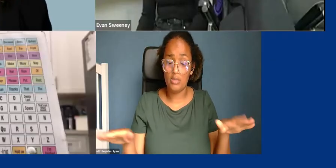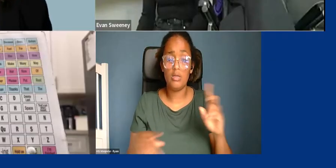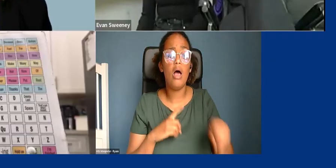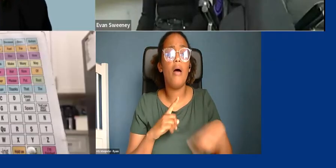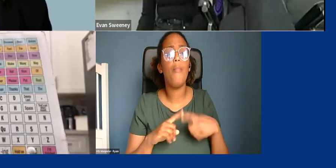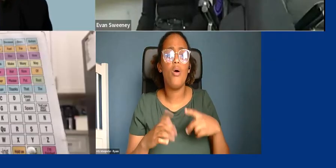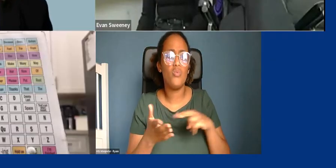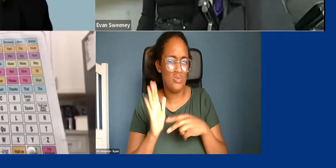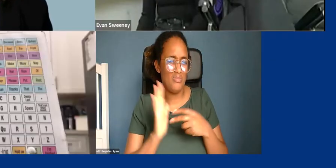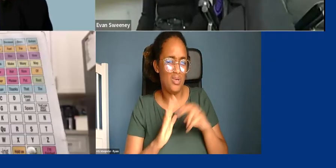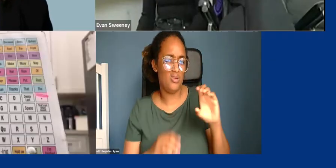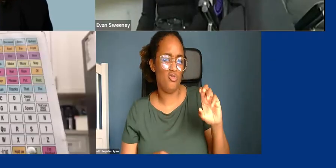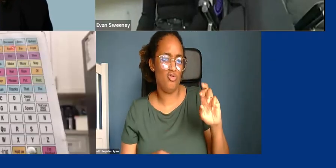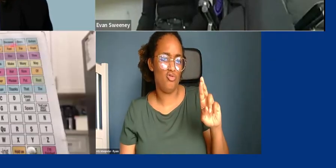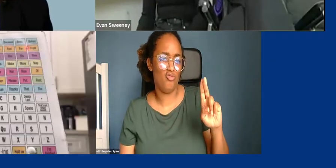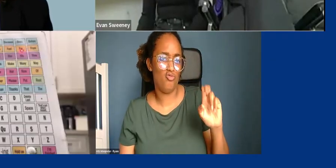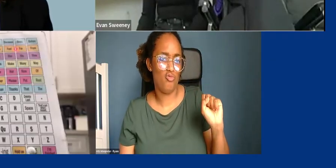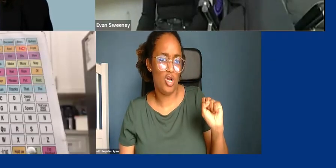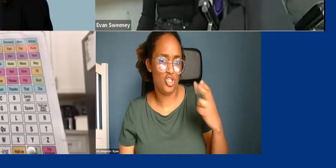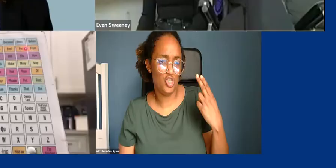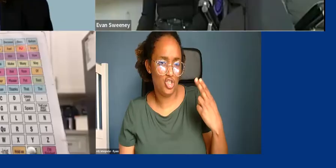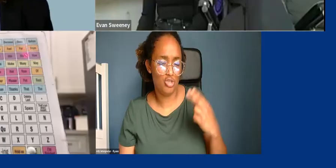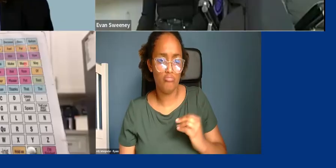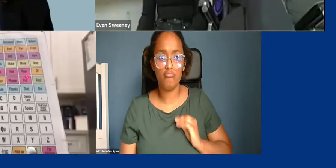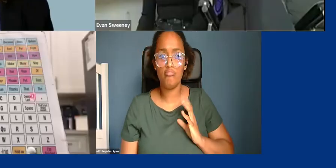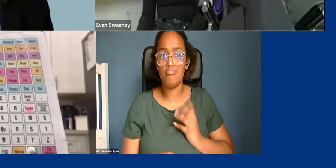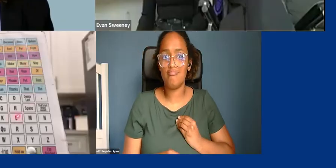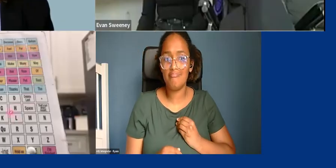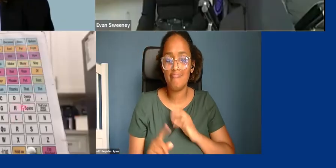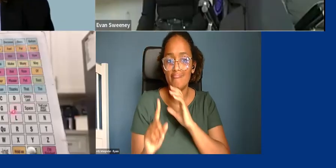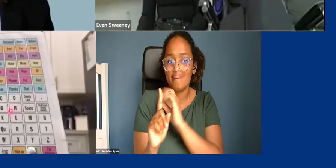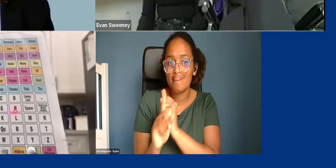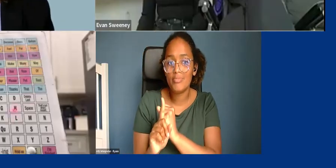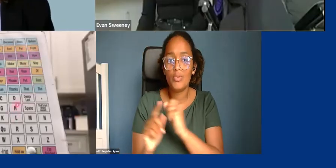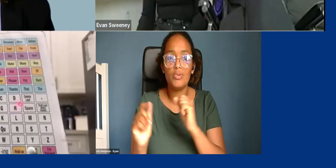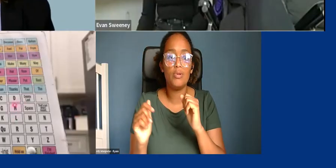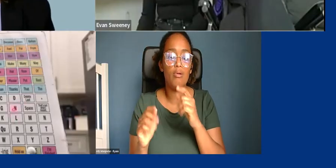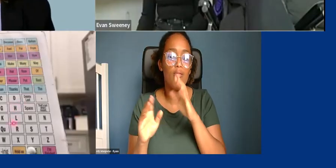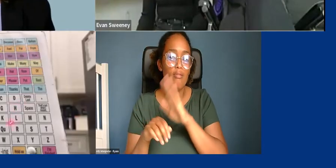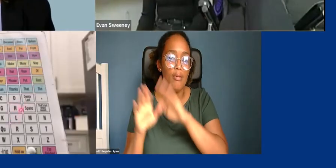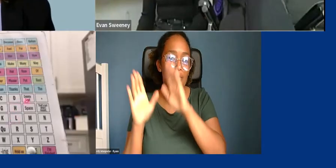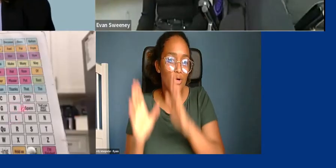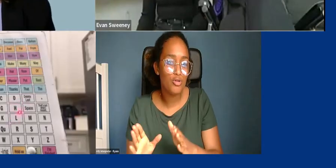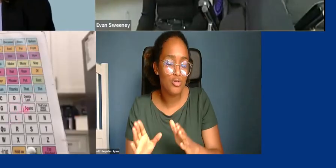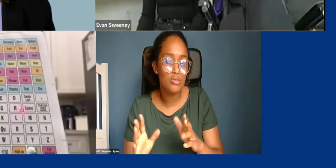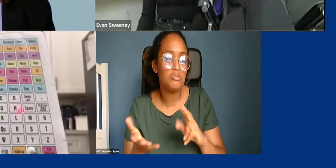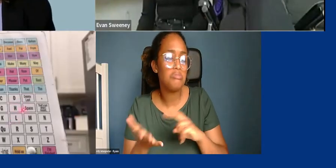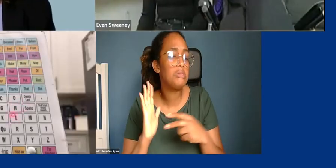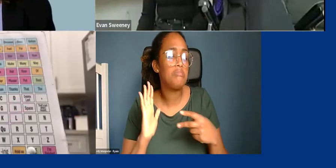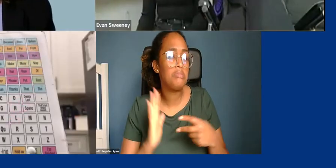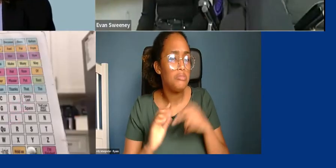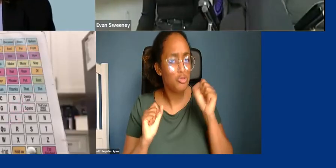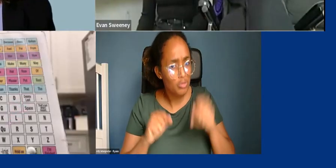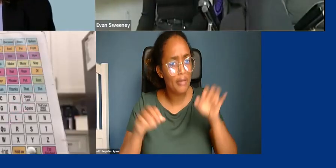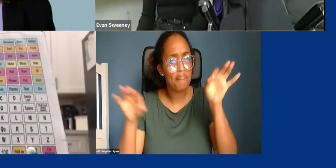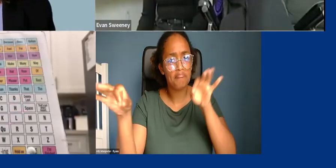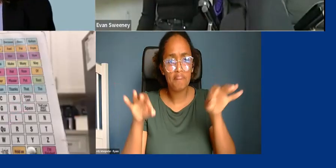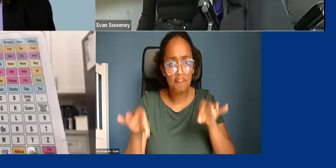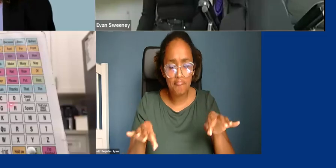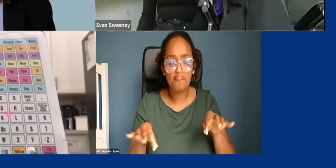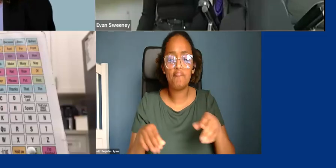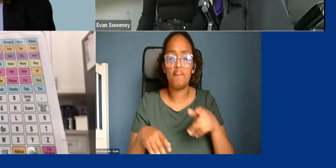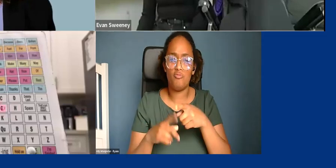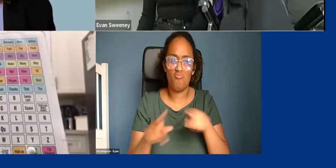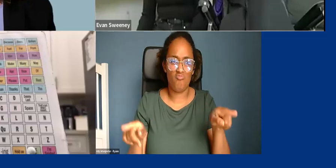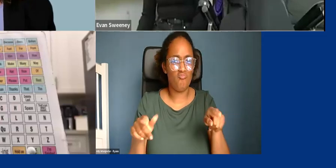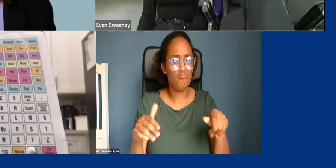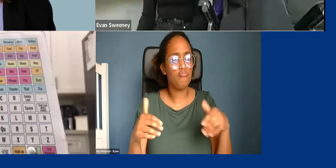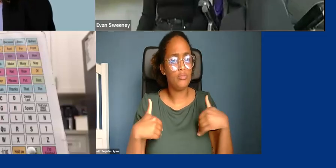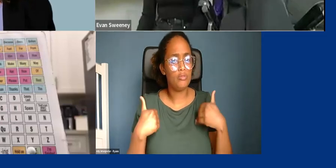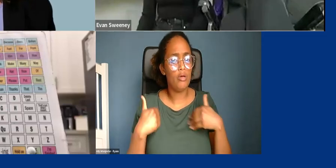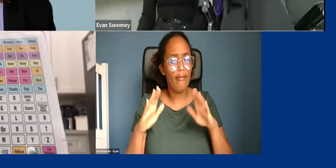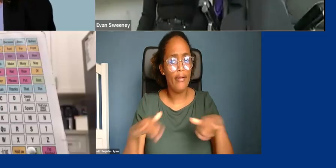And for H, I, for high schoolers,